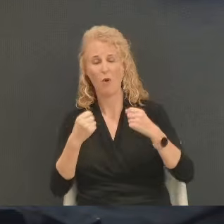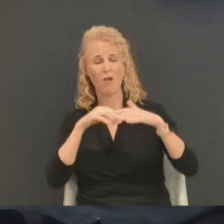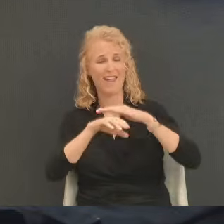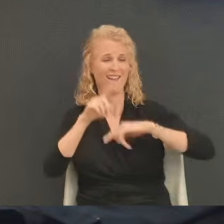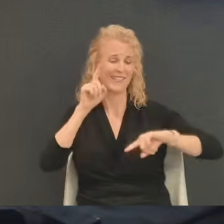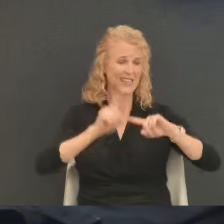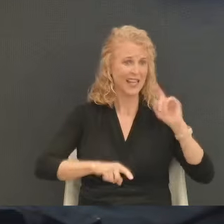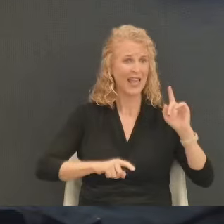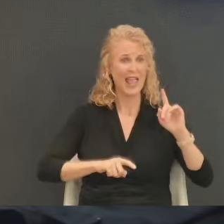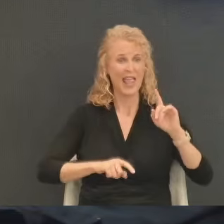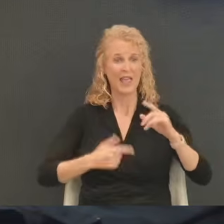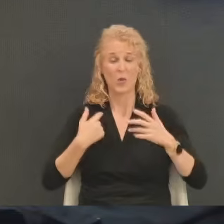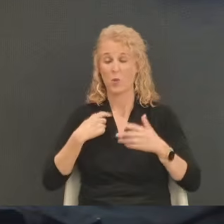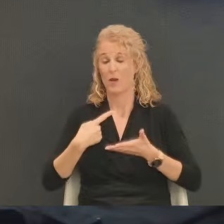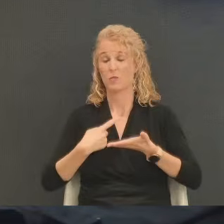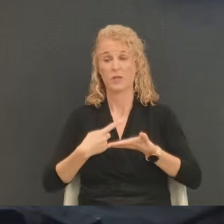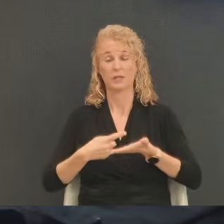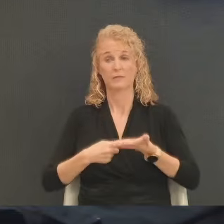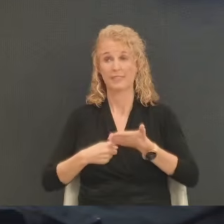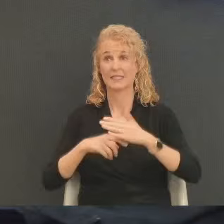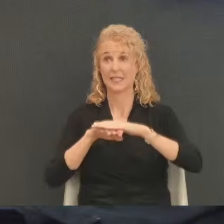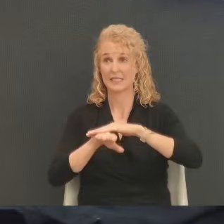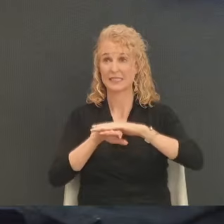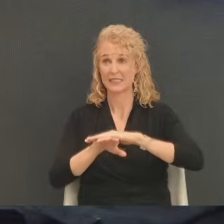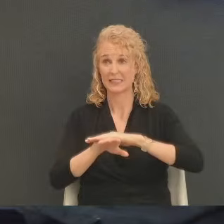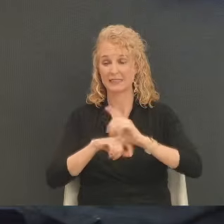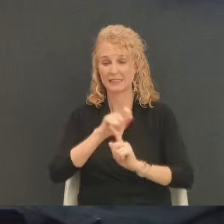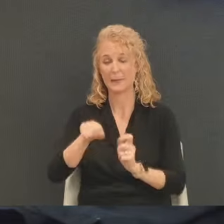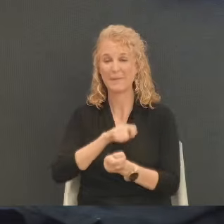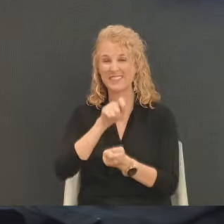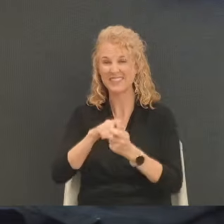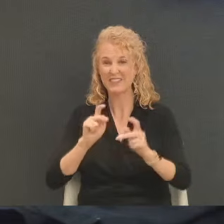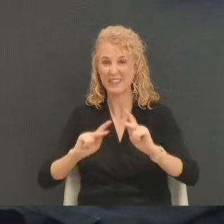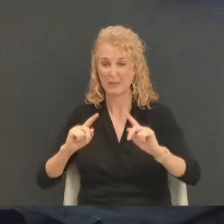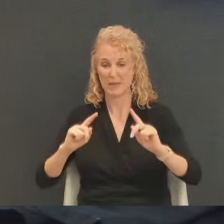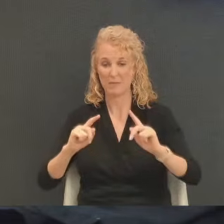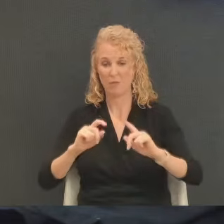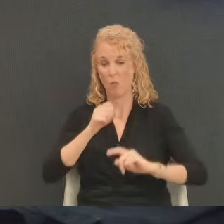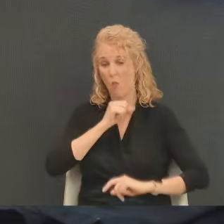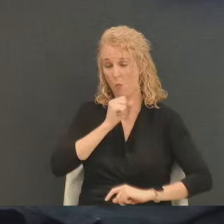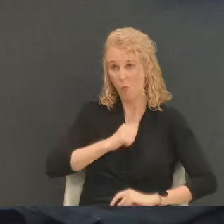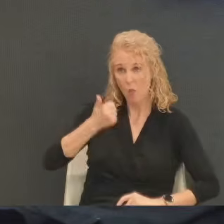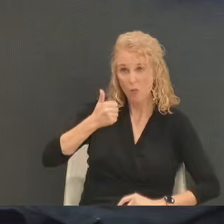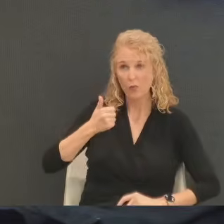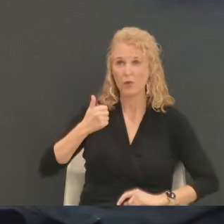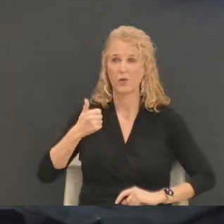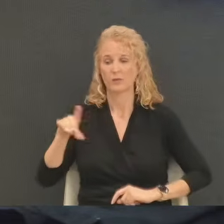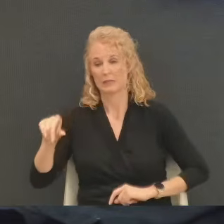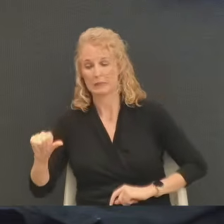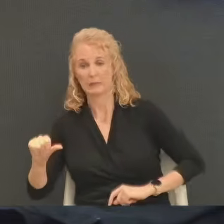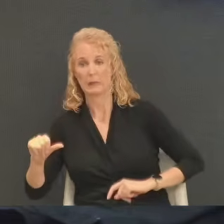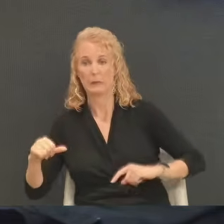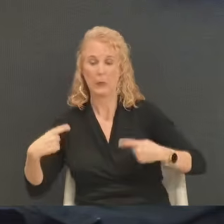about accessibility for people particularly that are elderly or have disabilities and their ability